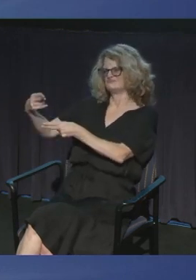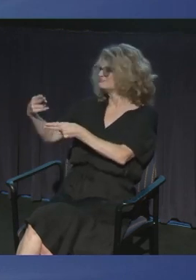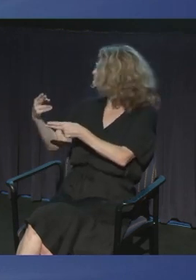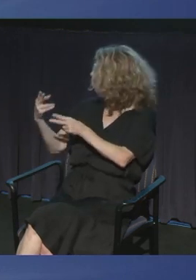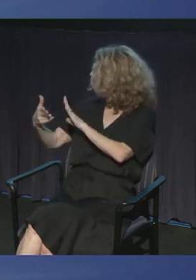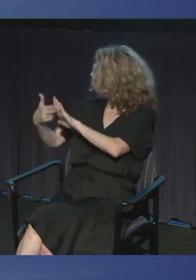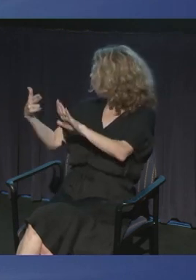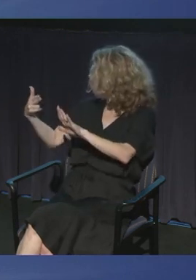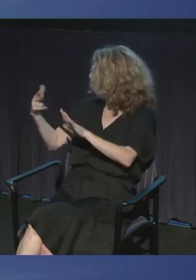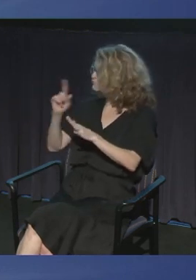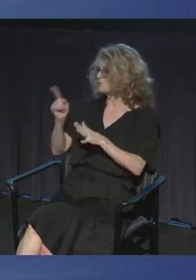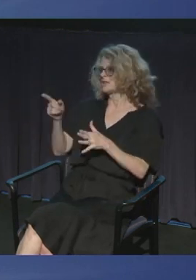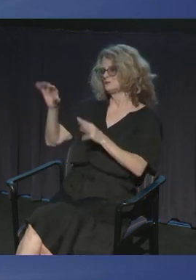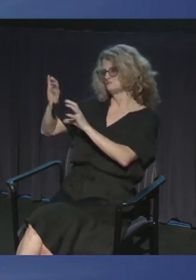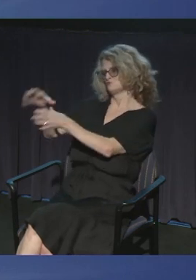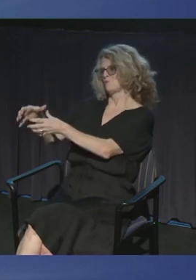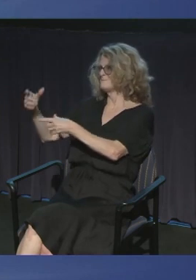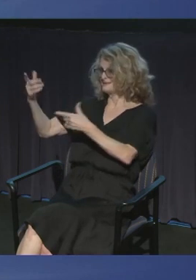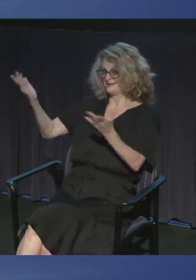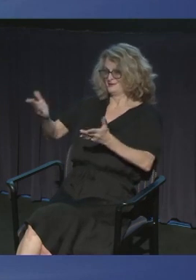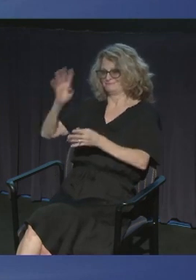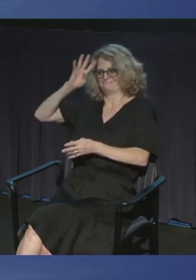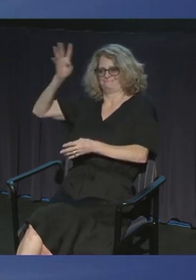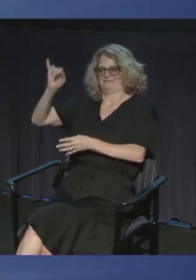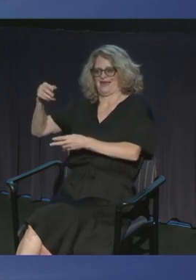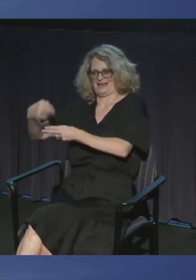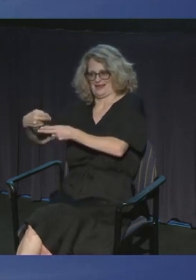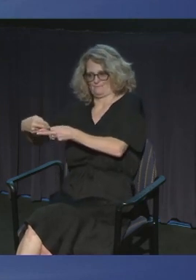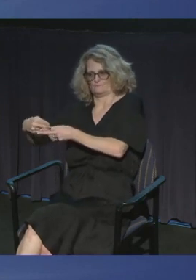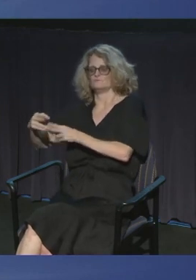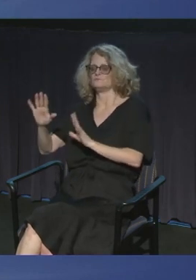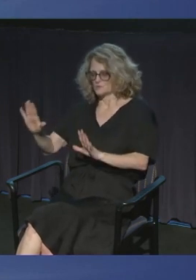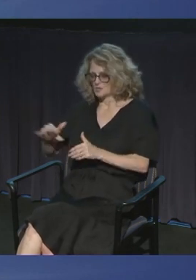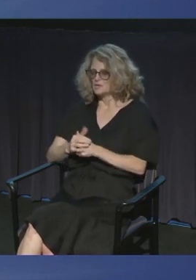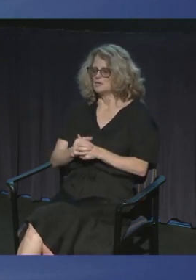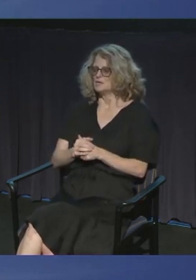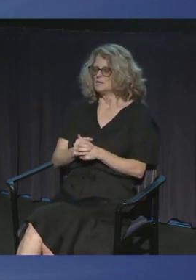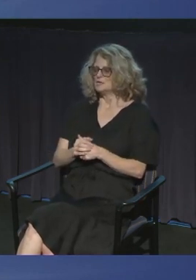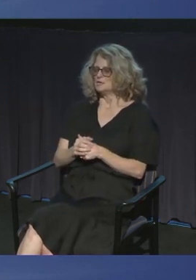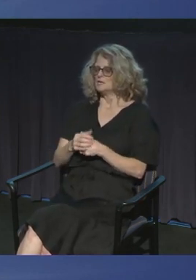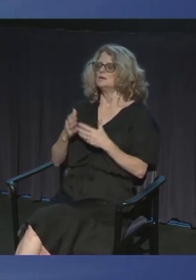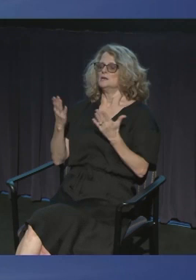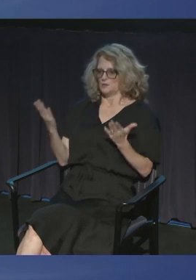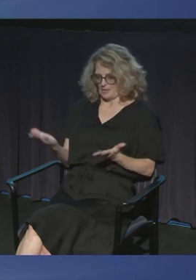DISEASES. SO WHAT IS THIS FAMILY OF